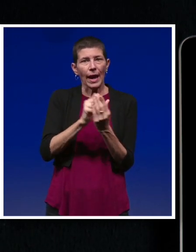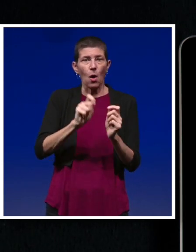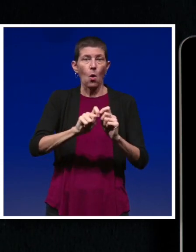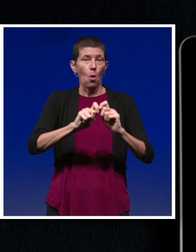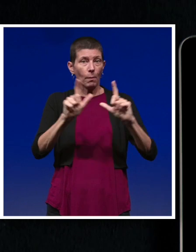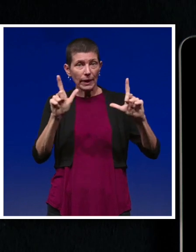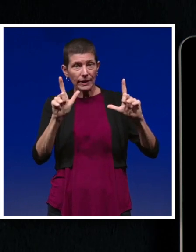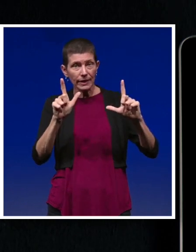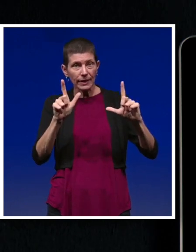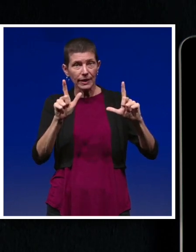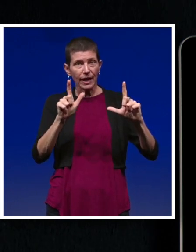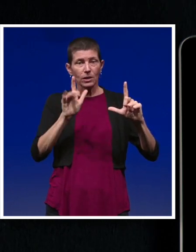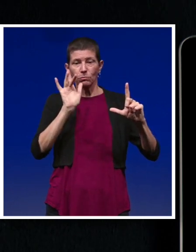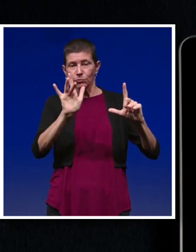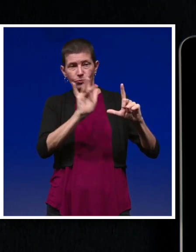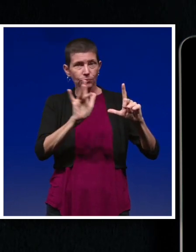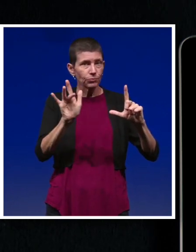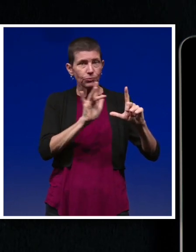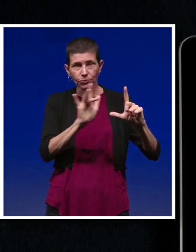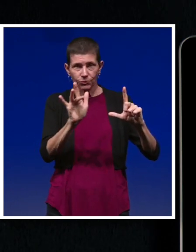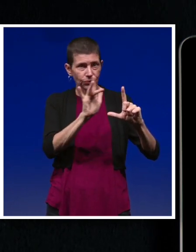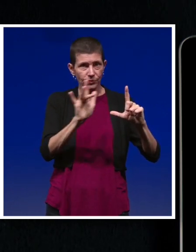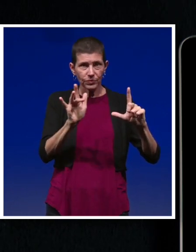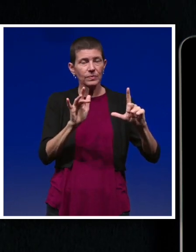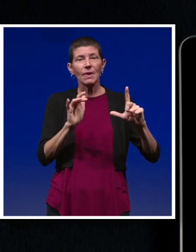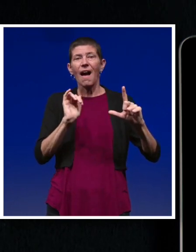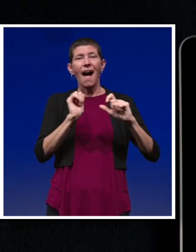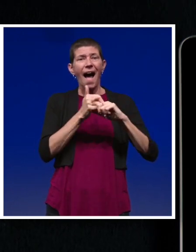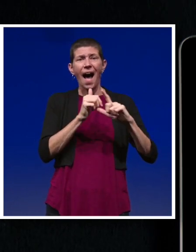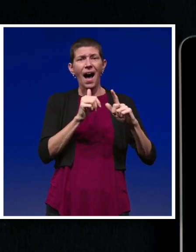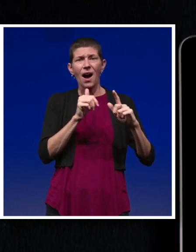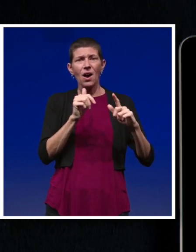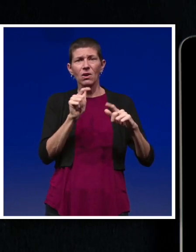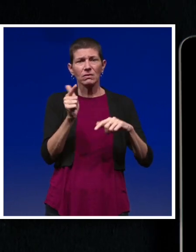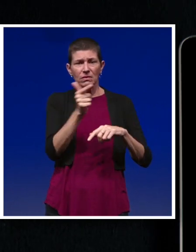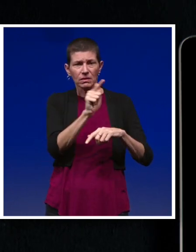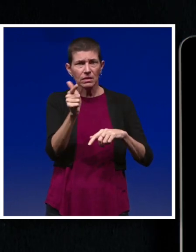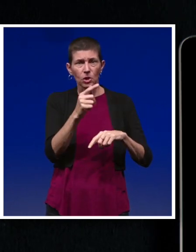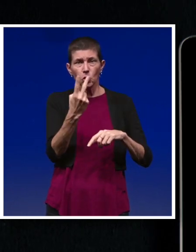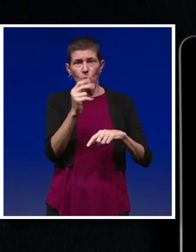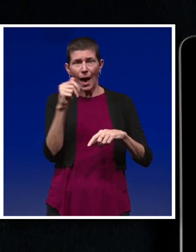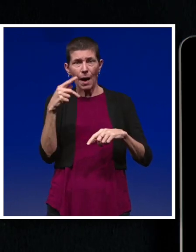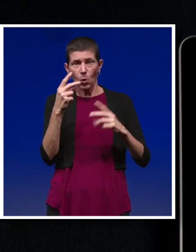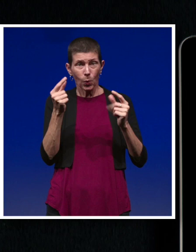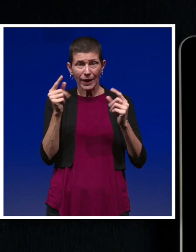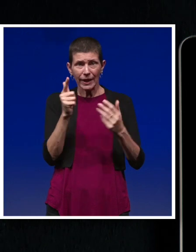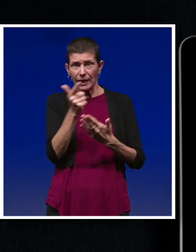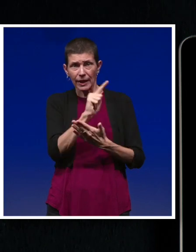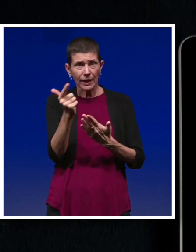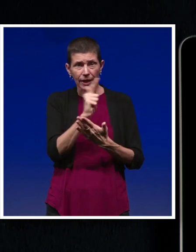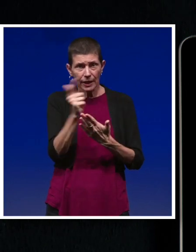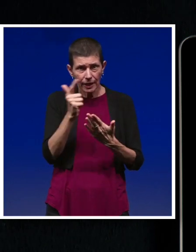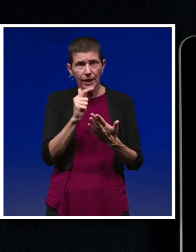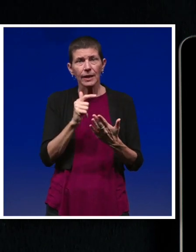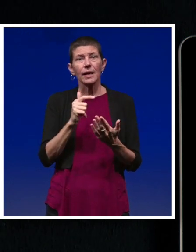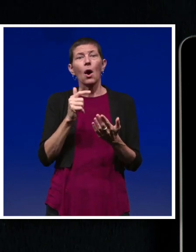This folder can be opened and interacted with. To switch between two apps quickly,